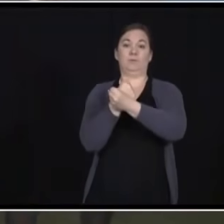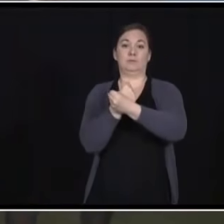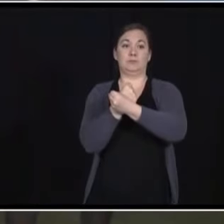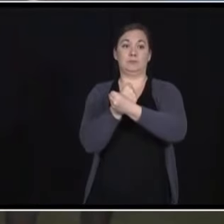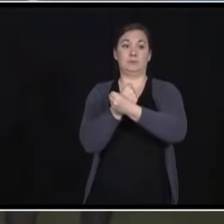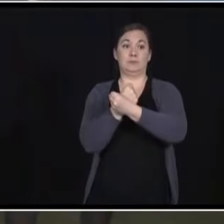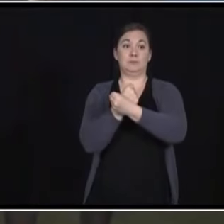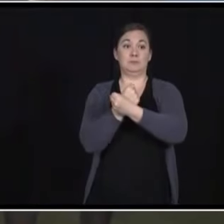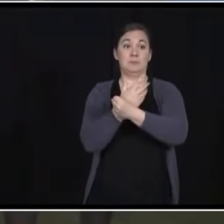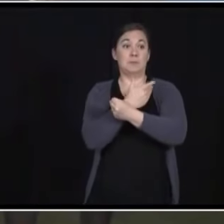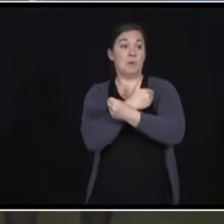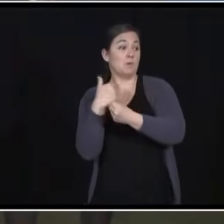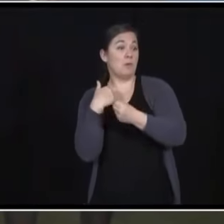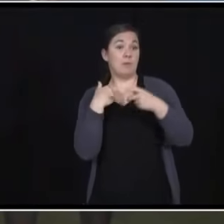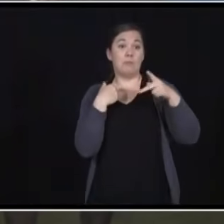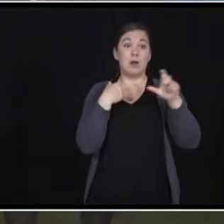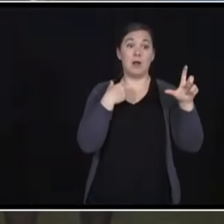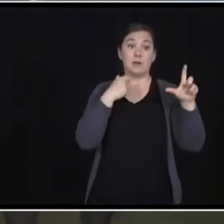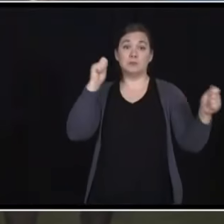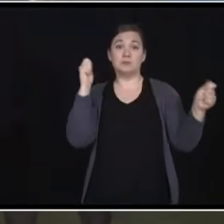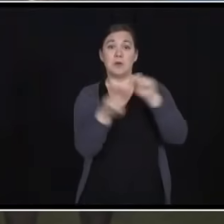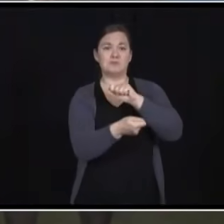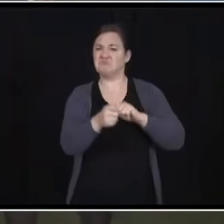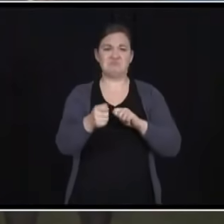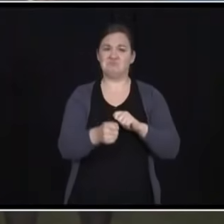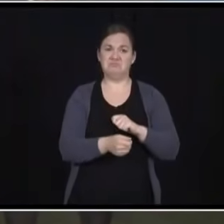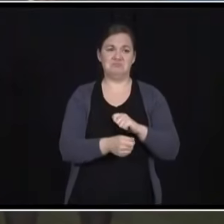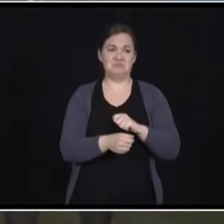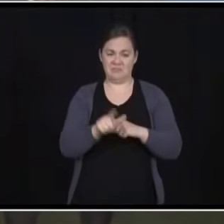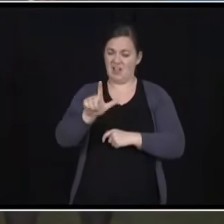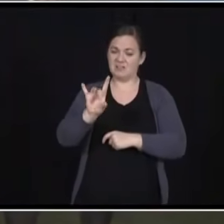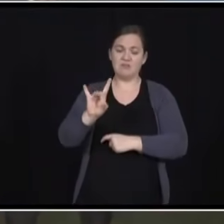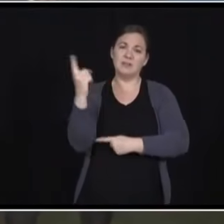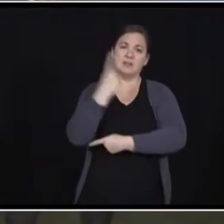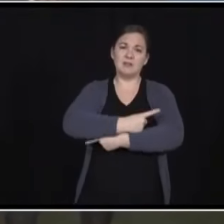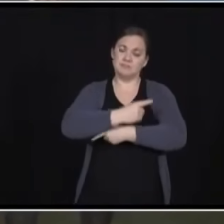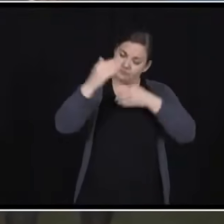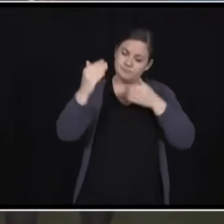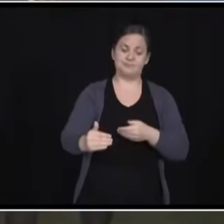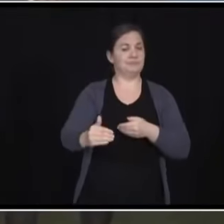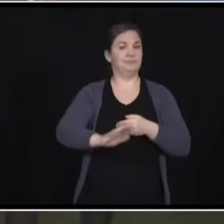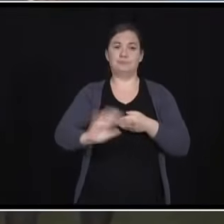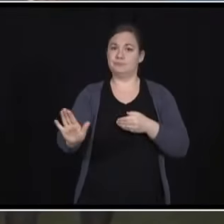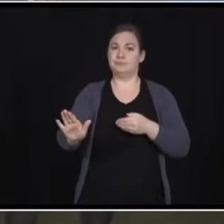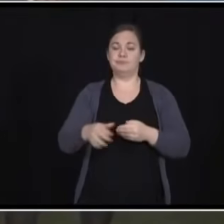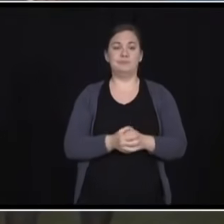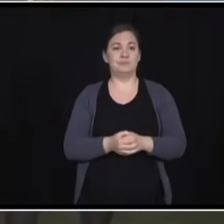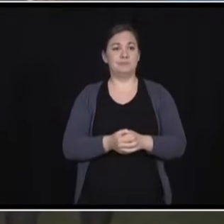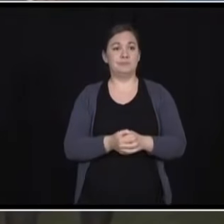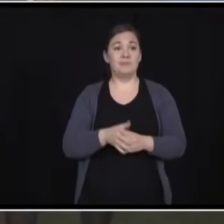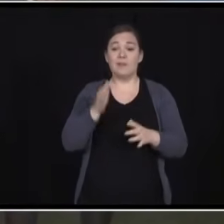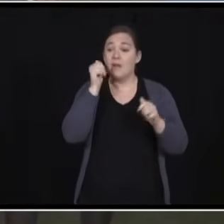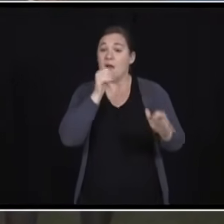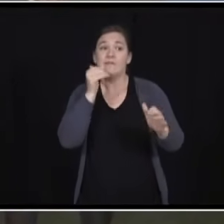for the so-called lockdown is fixed, I don't believe unless there is a drastic change in Toronto and peel, I don't believe